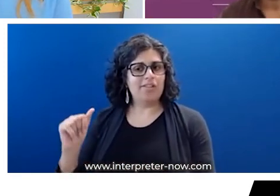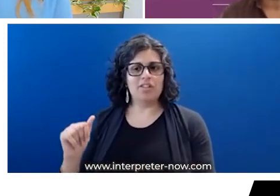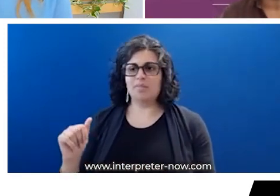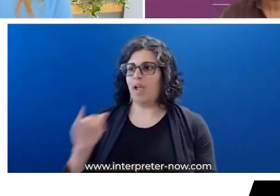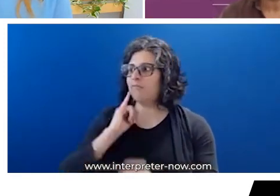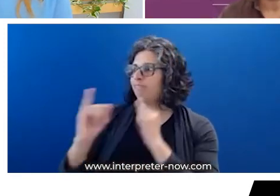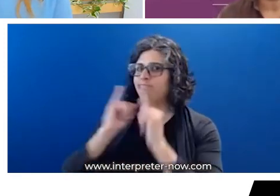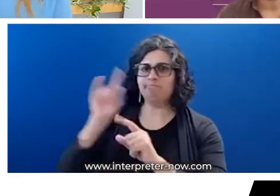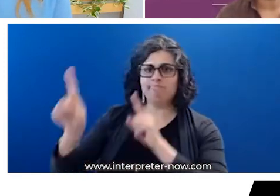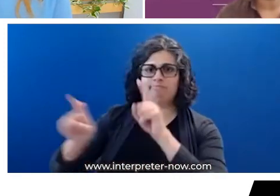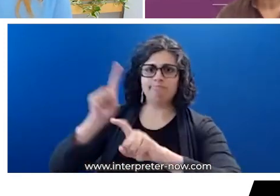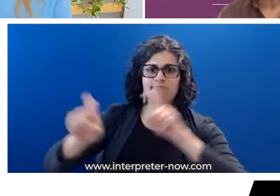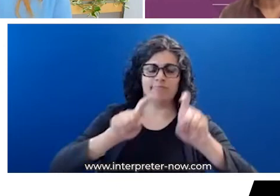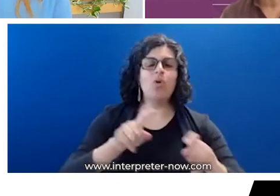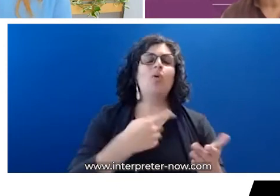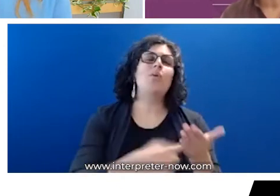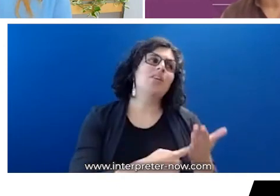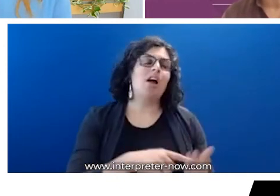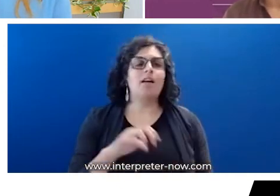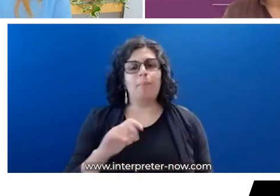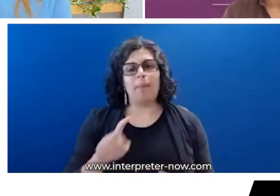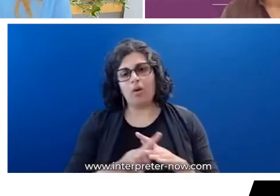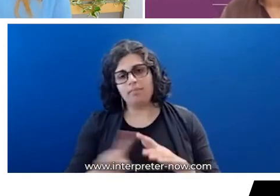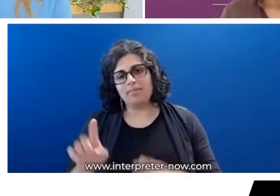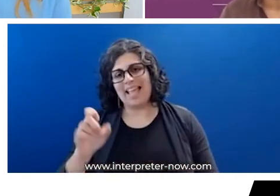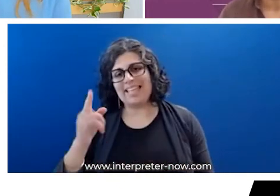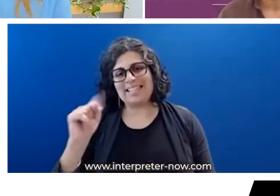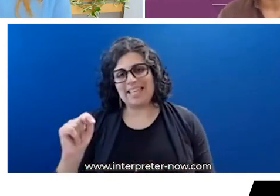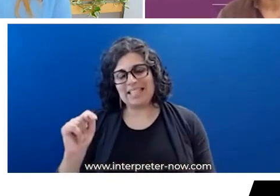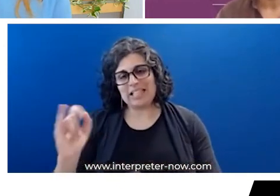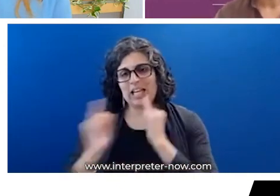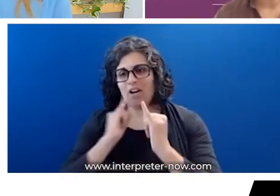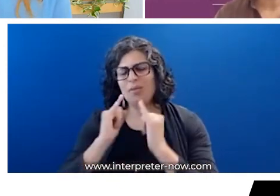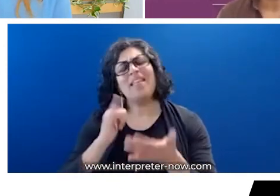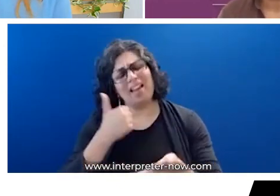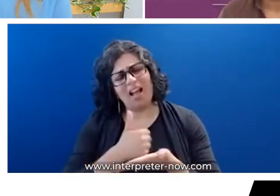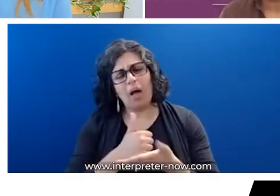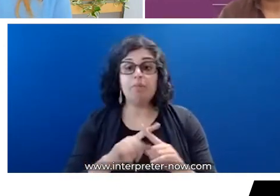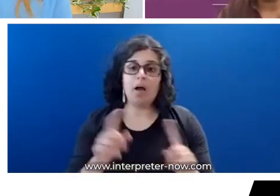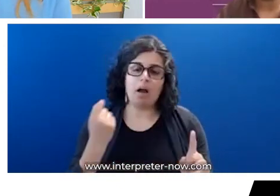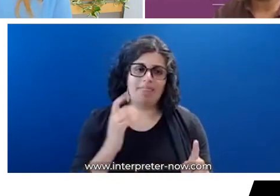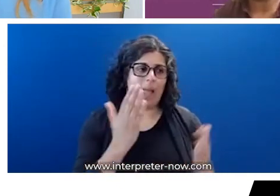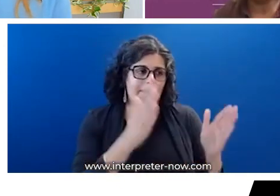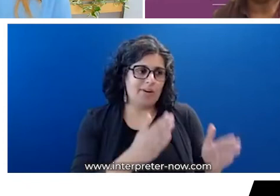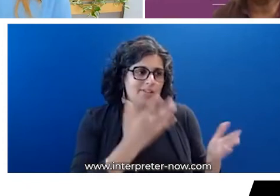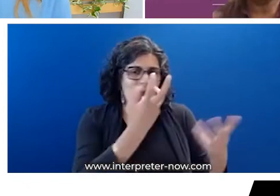We talk often about exit interviews, and that's useful because it helps us to know what to do differently, but that person has already transitioned. Right?